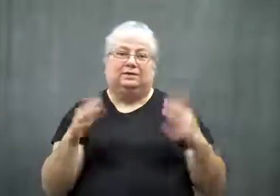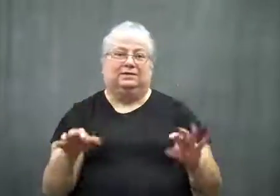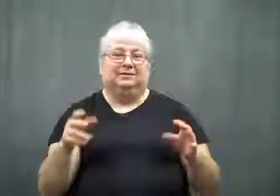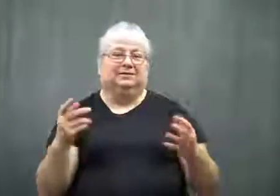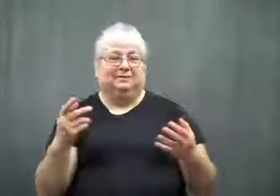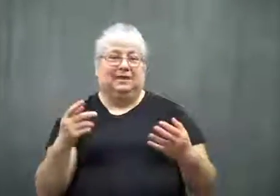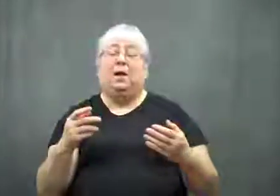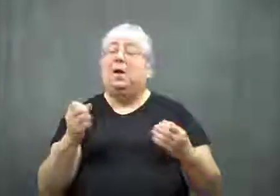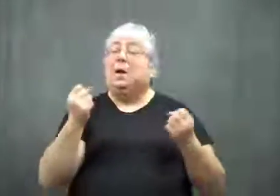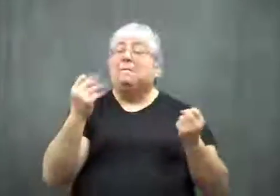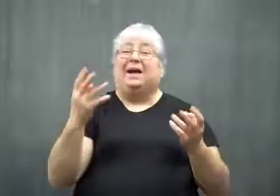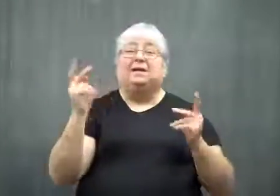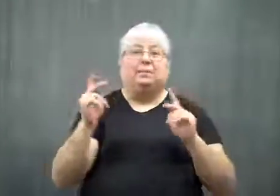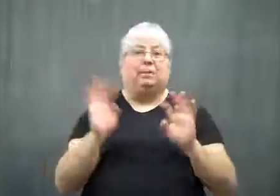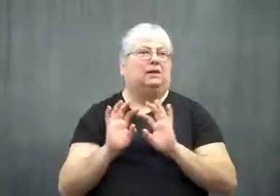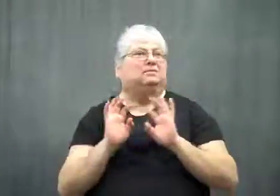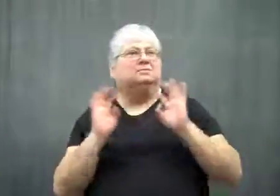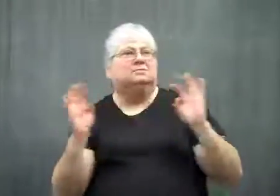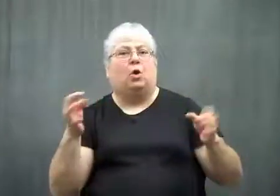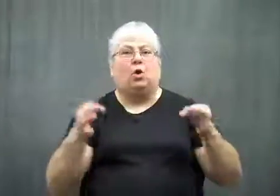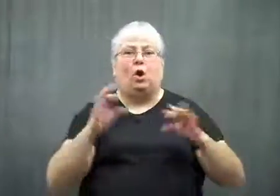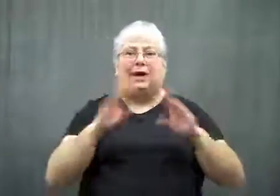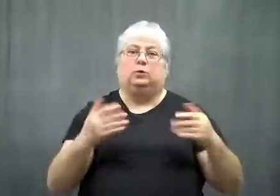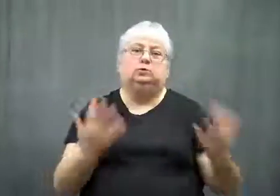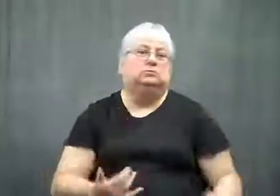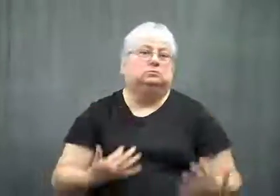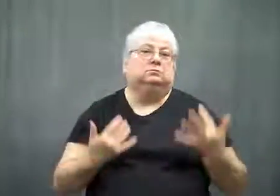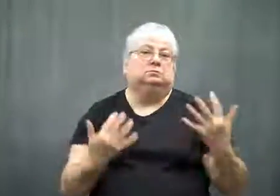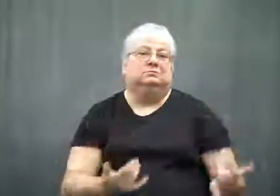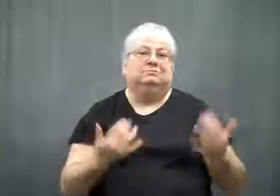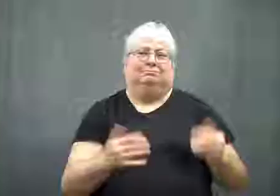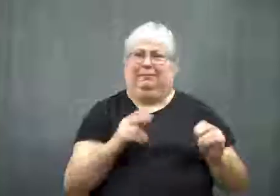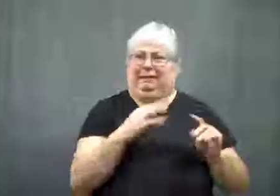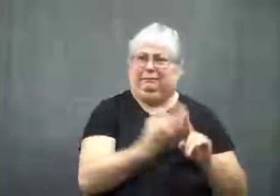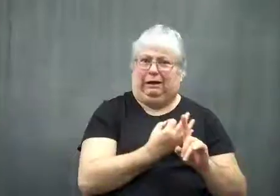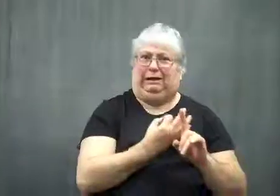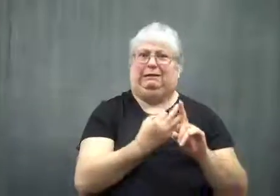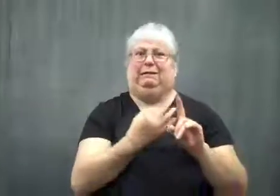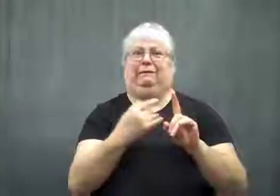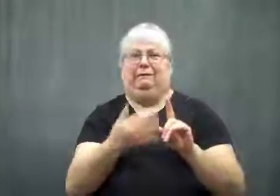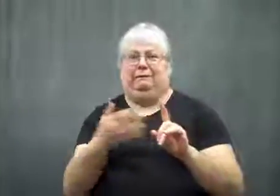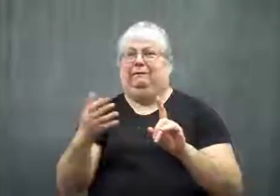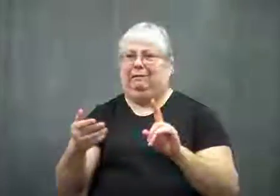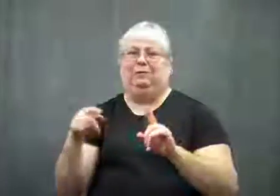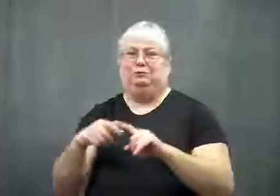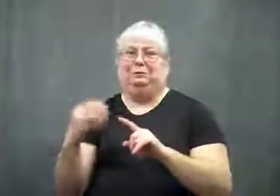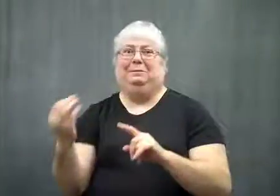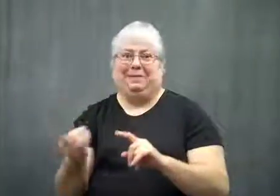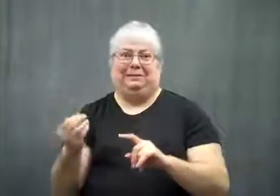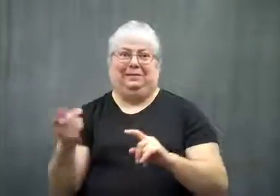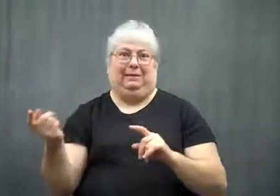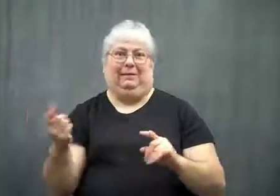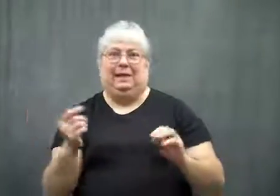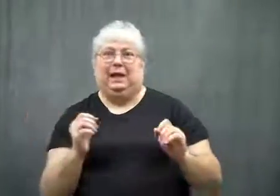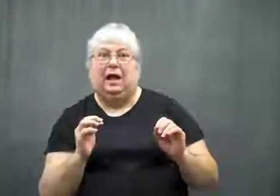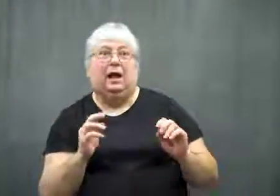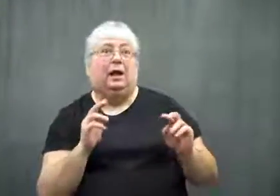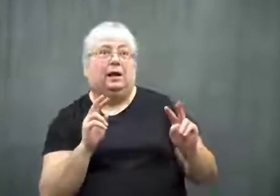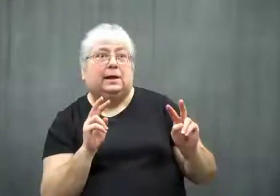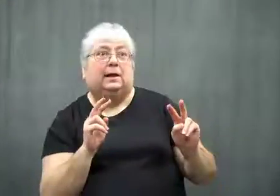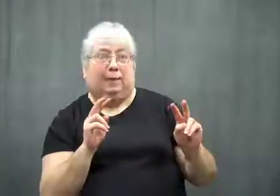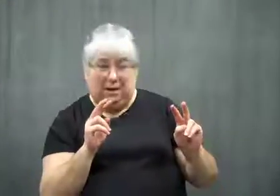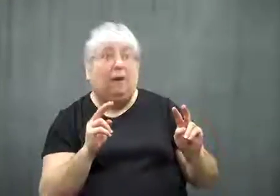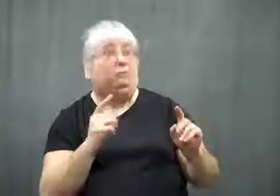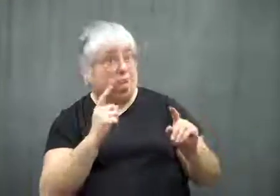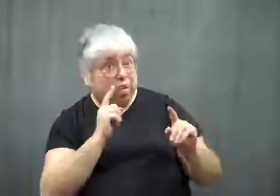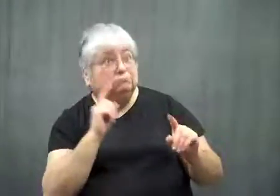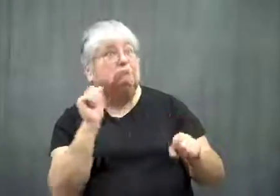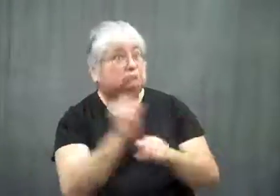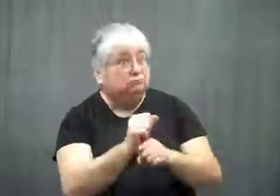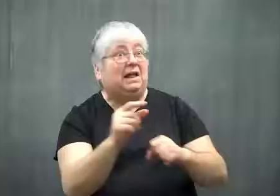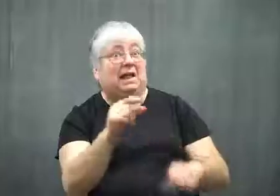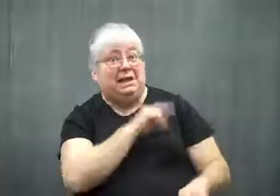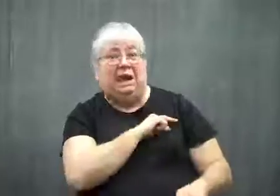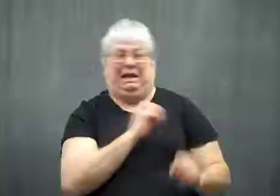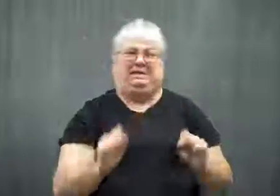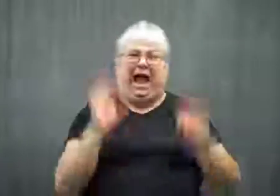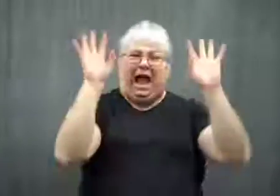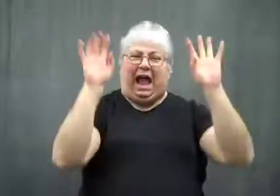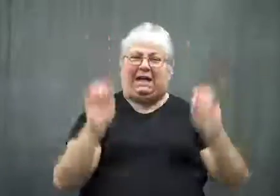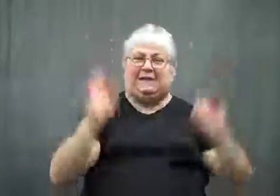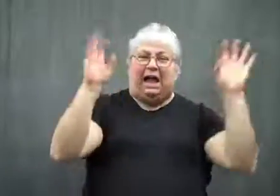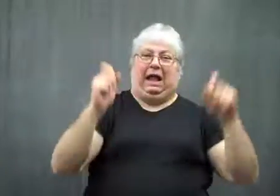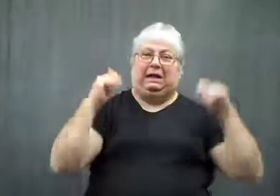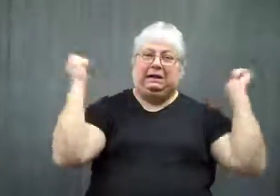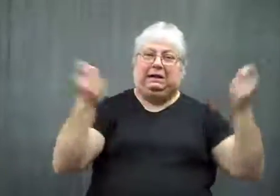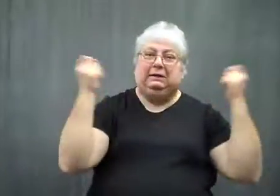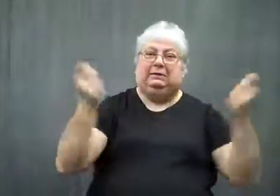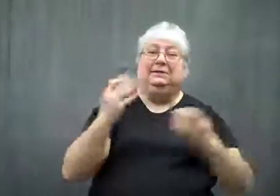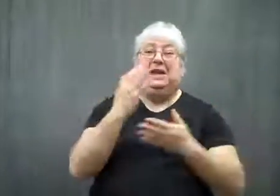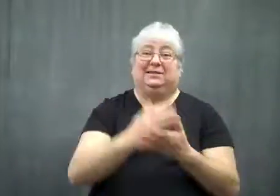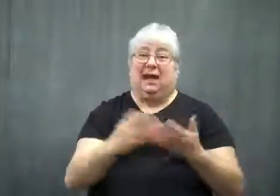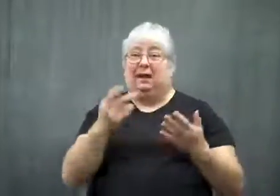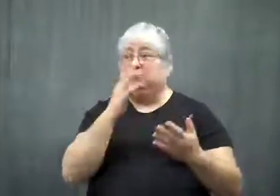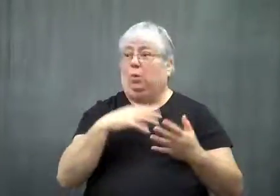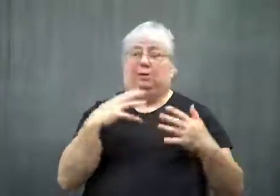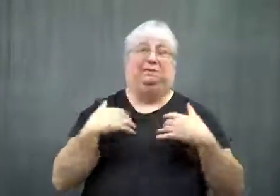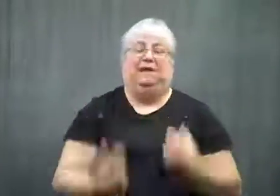There was a crowd of people outside the courthouse, they'd waited since Friday.